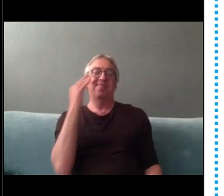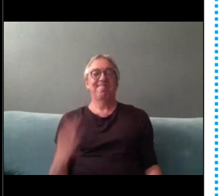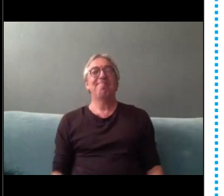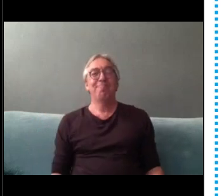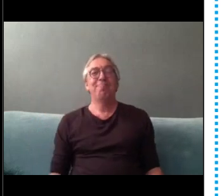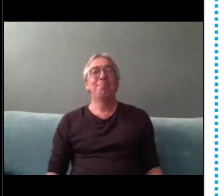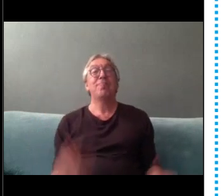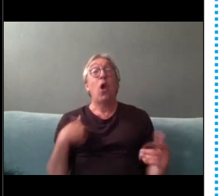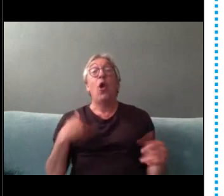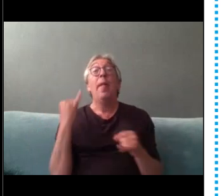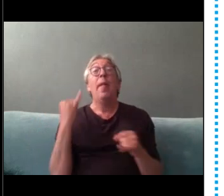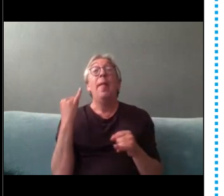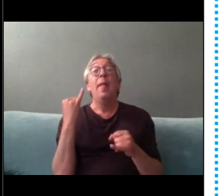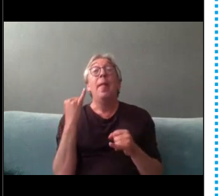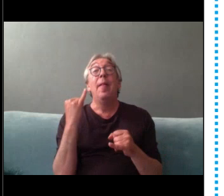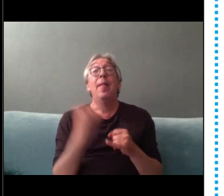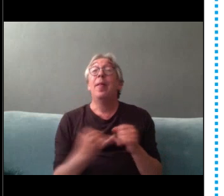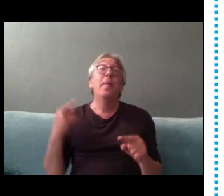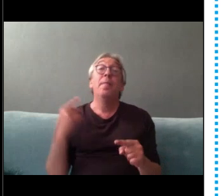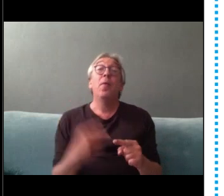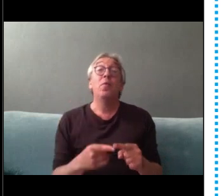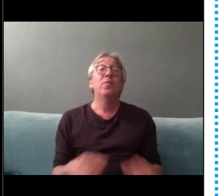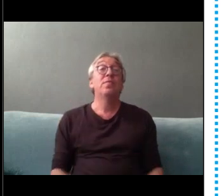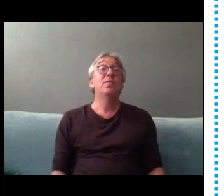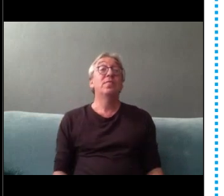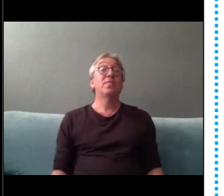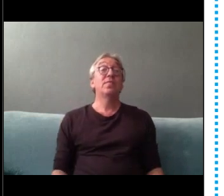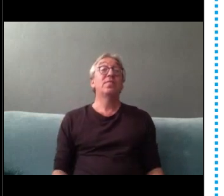so just to distinguish what is the difference between situations